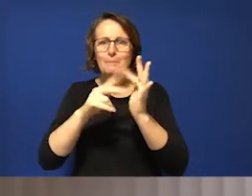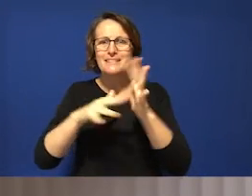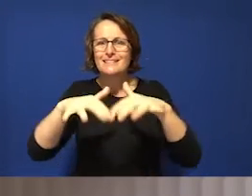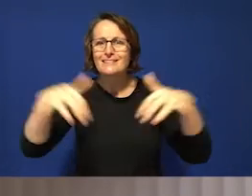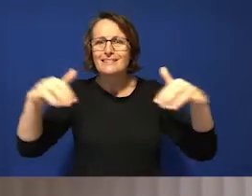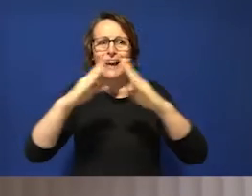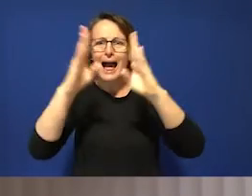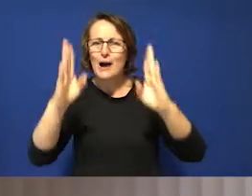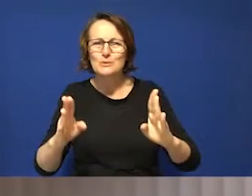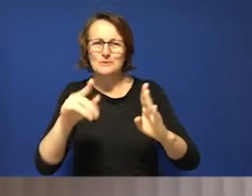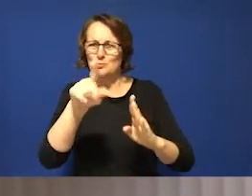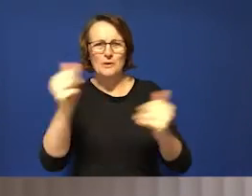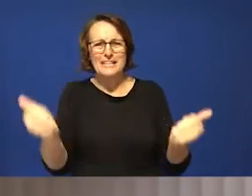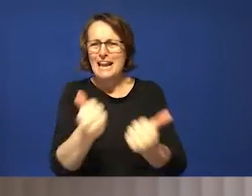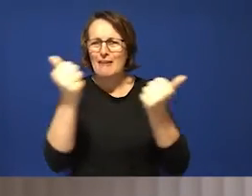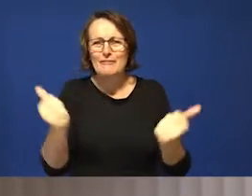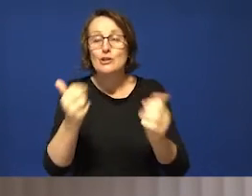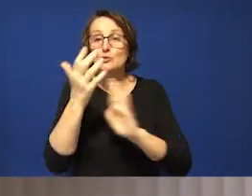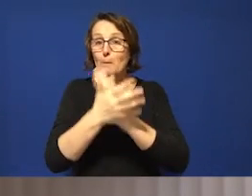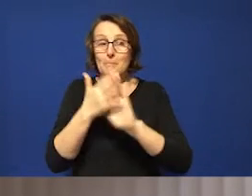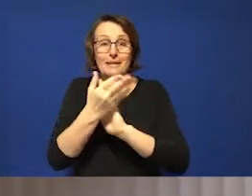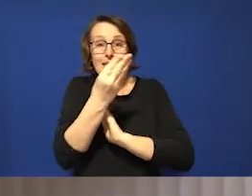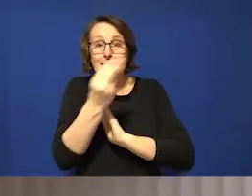So there were all sorts of arrangements where corridors were closed off